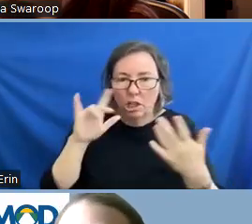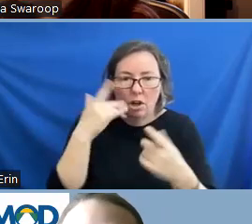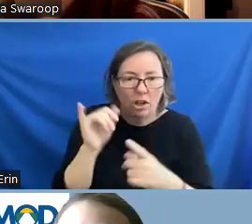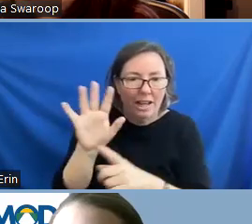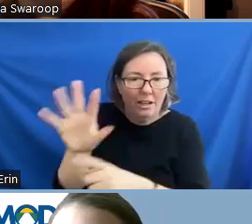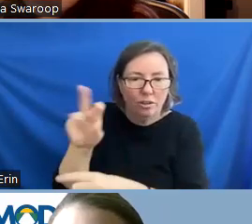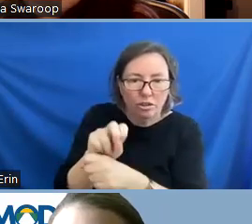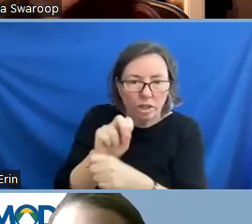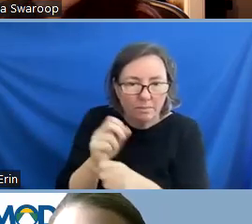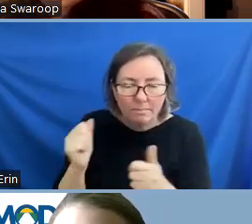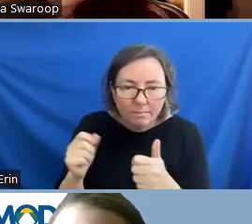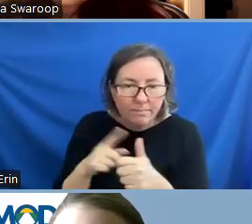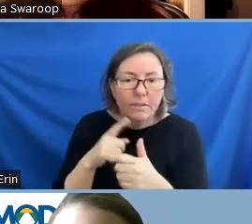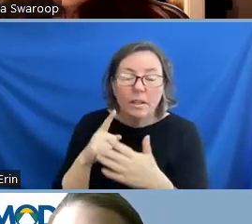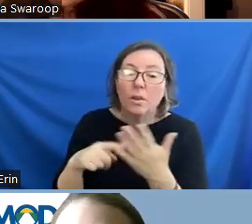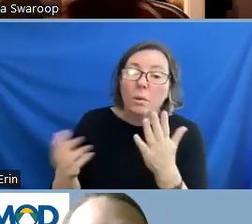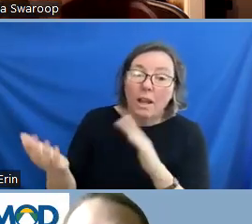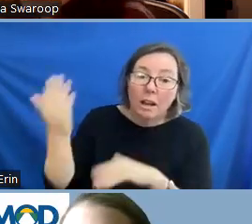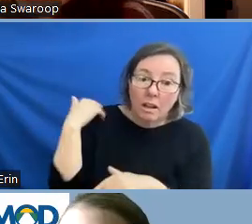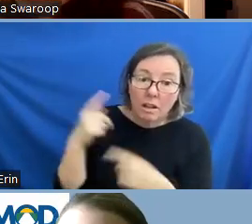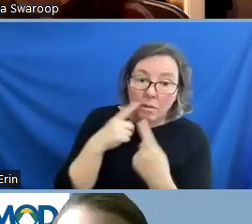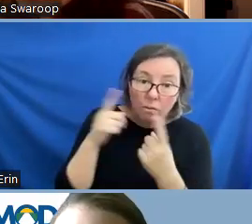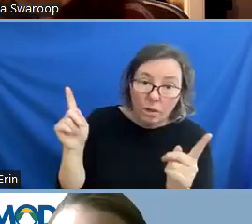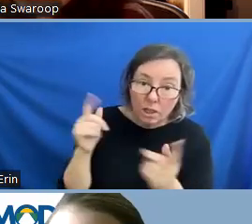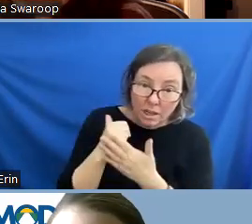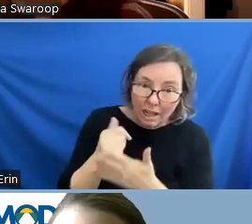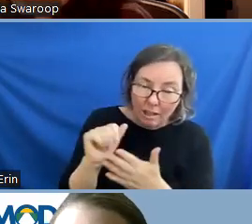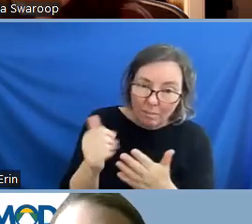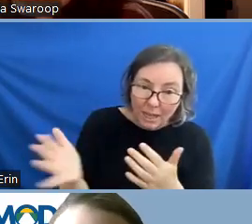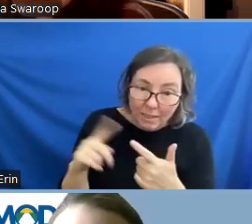What are things you've tried that's worked already snp anything you're doing at home